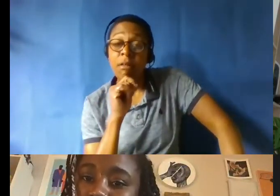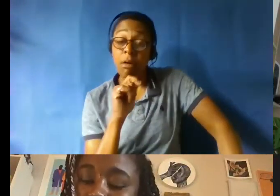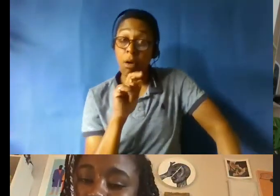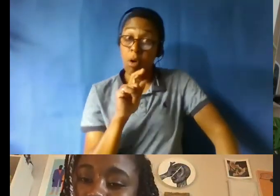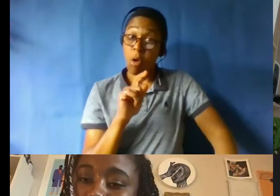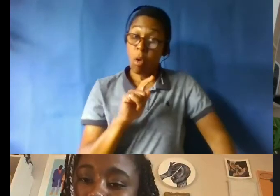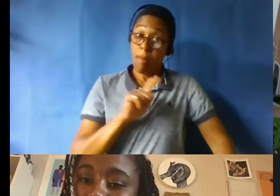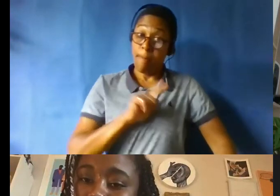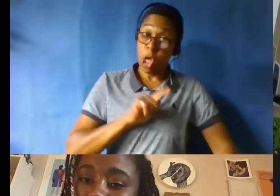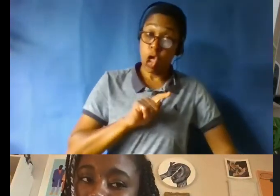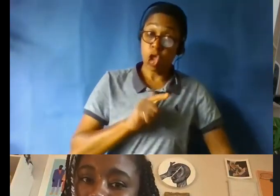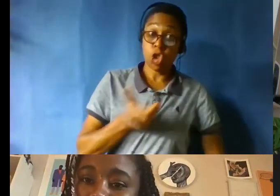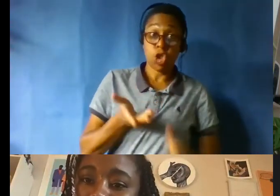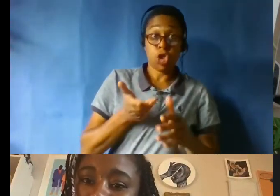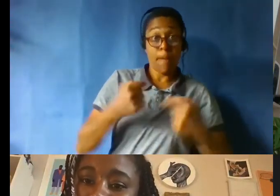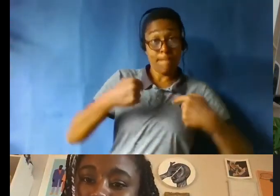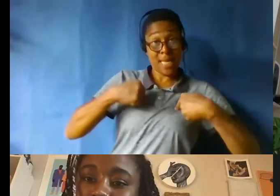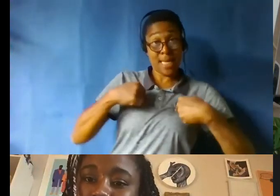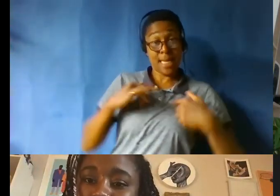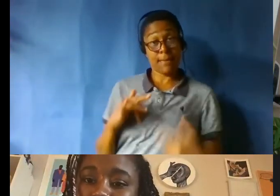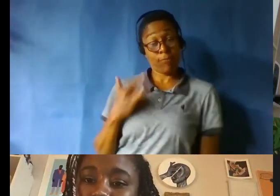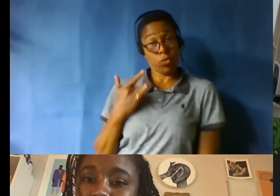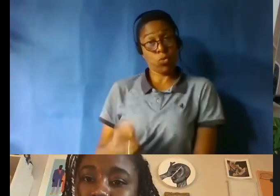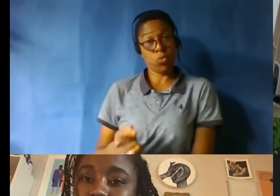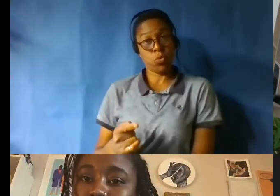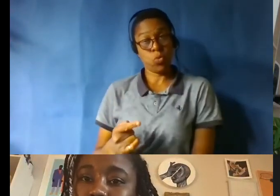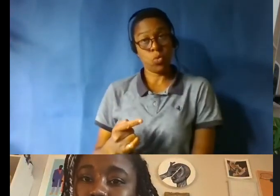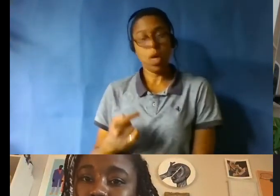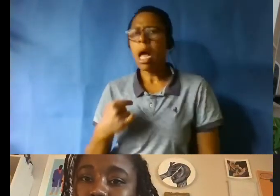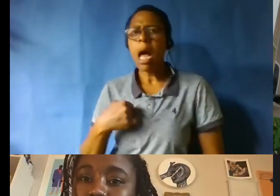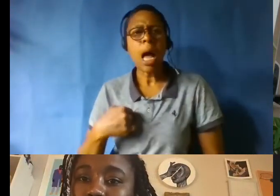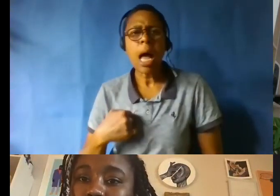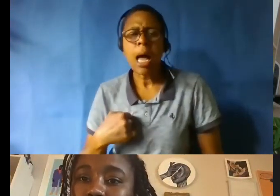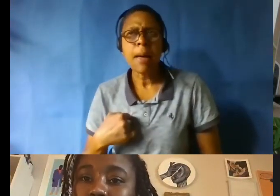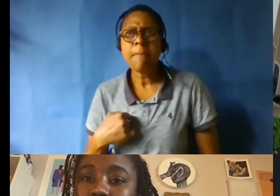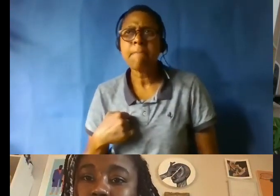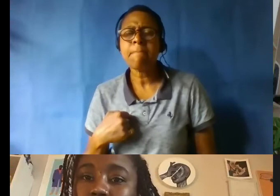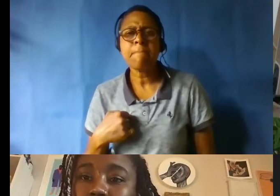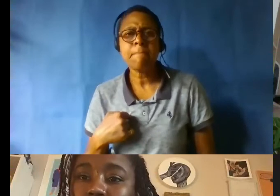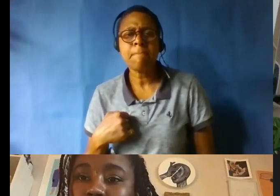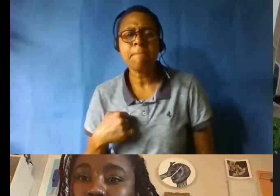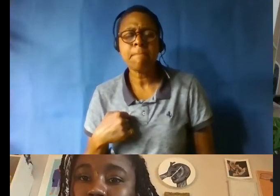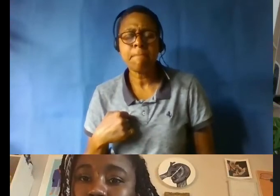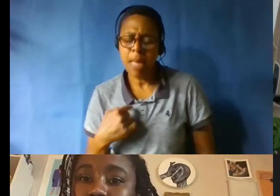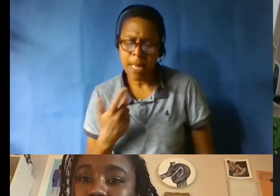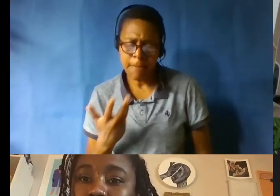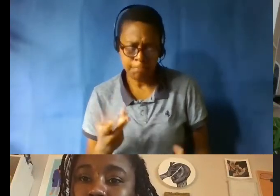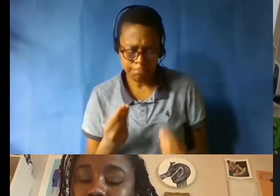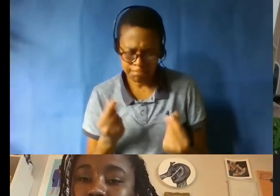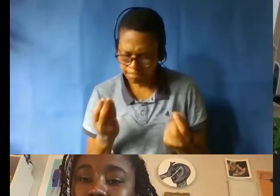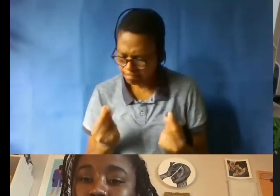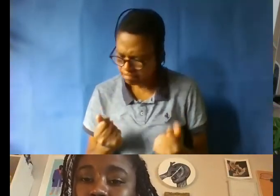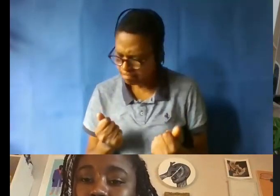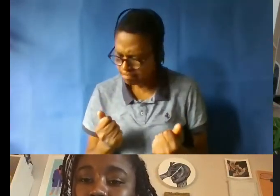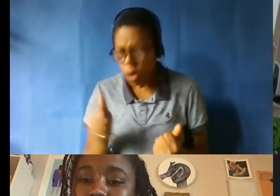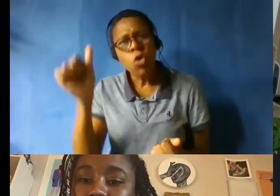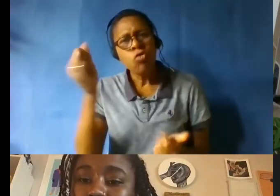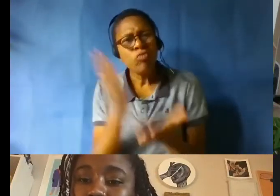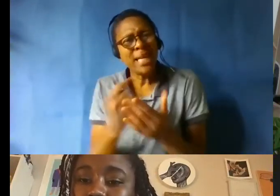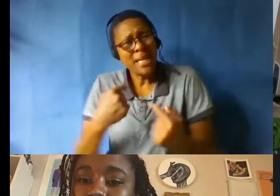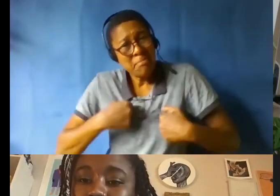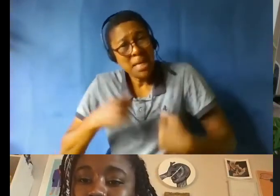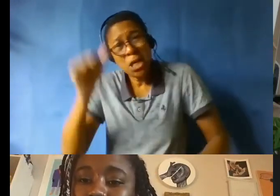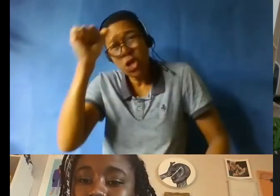what I know I don't I'm not that familiar with the languages and the